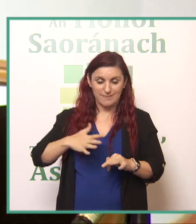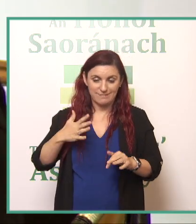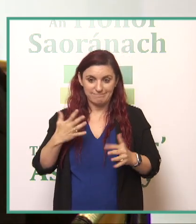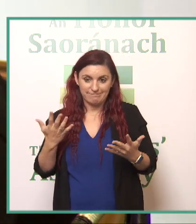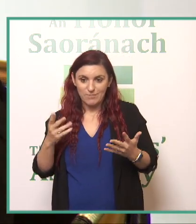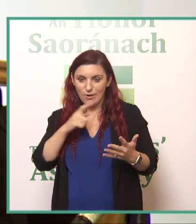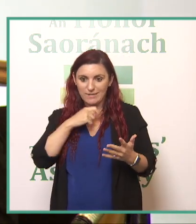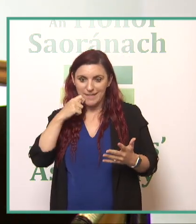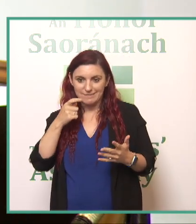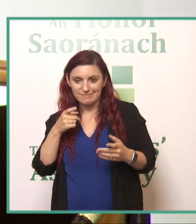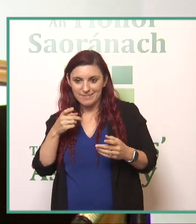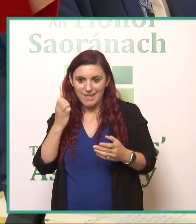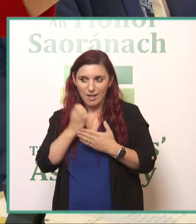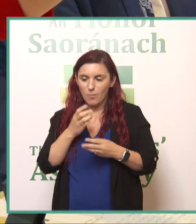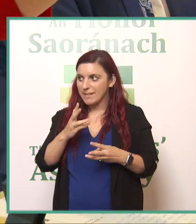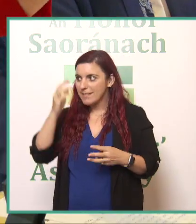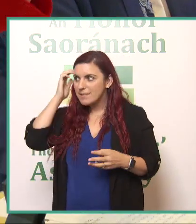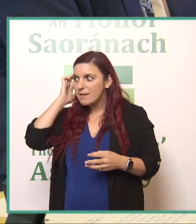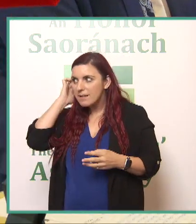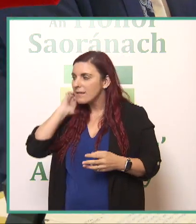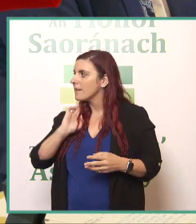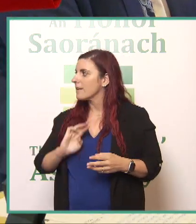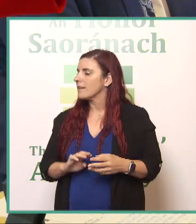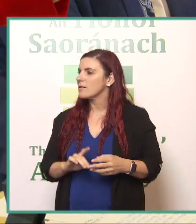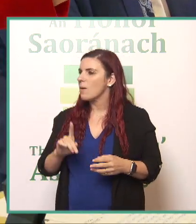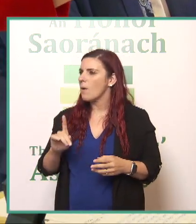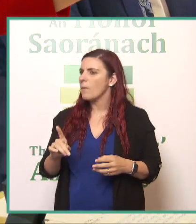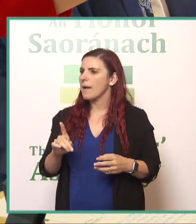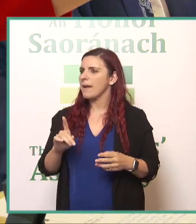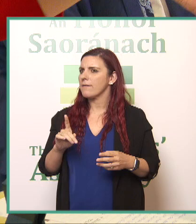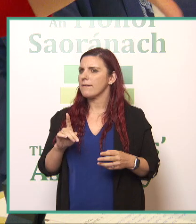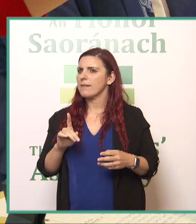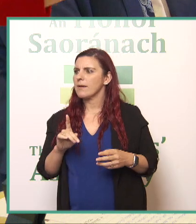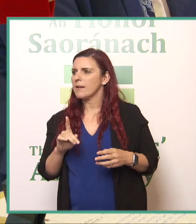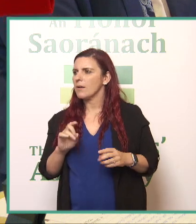of how things are now I'm quite conscious that we have heard a couple of times and from from hm